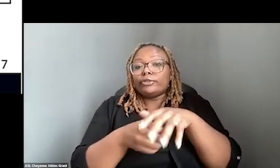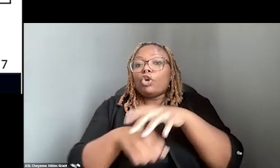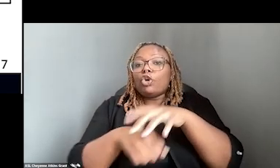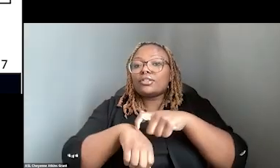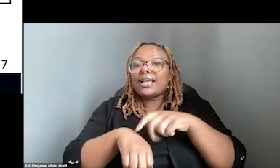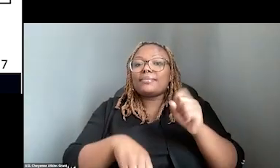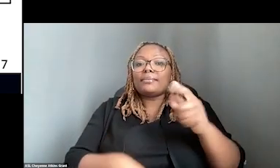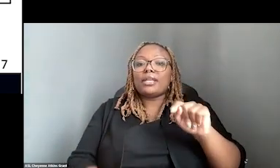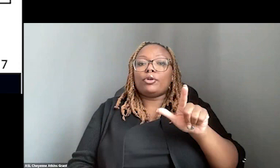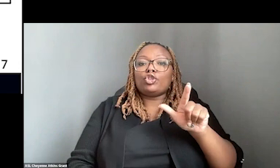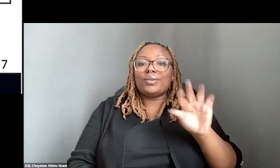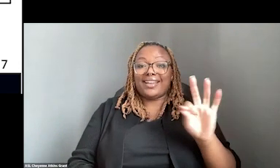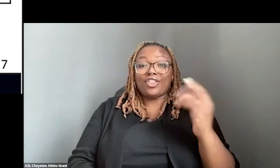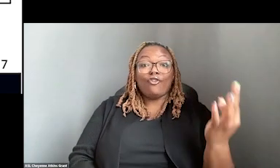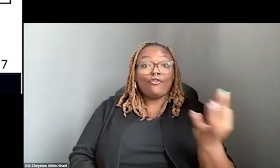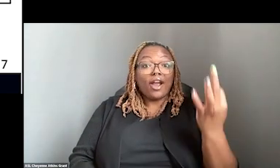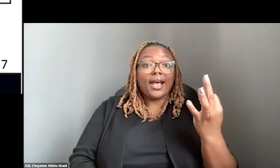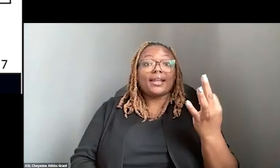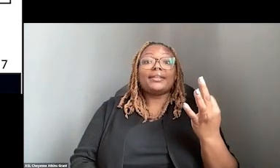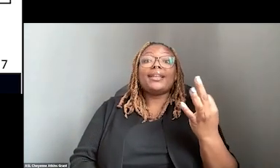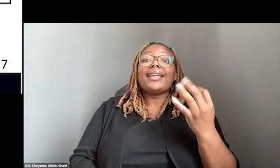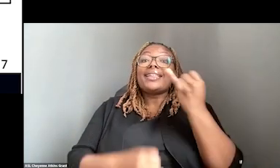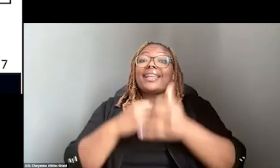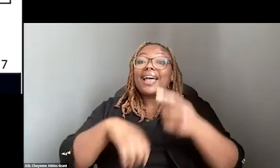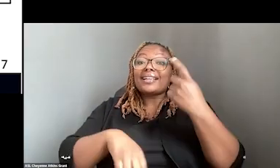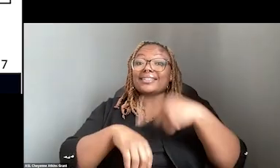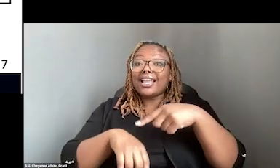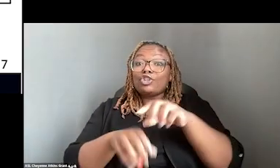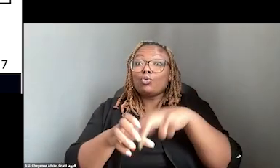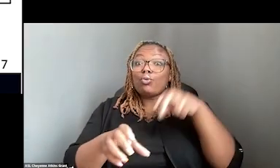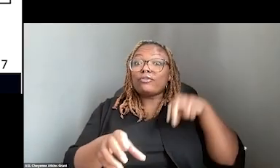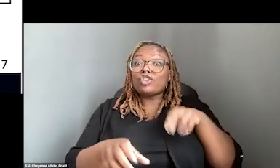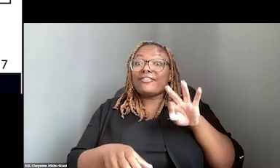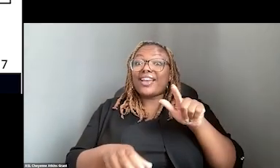The last date to withdraw a FastLane submitter proposal will also be Friday,